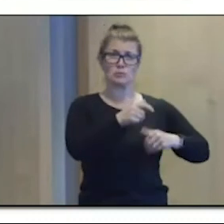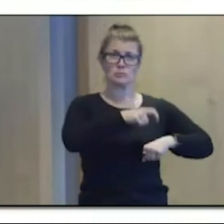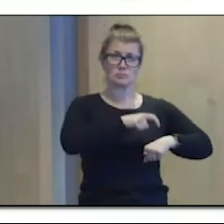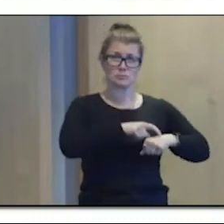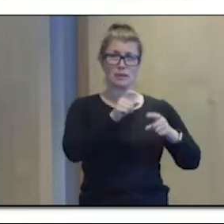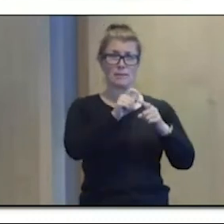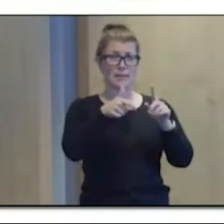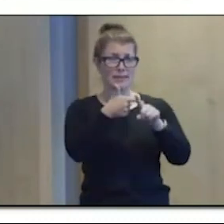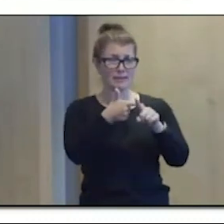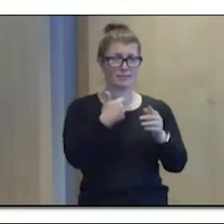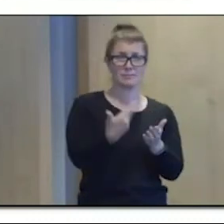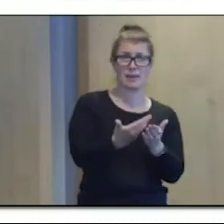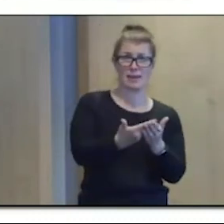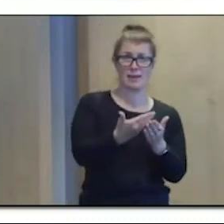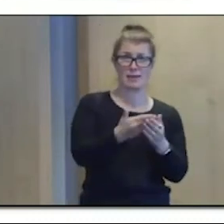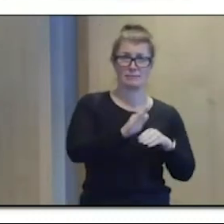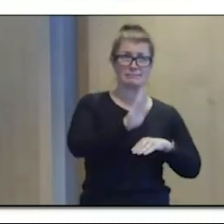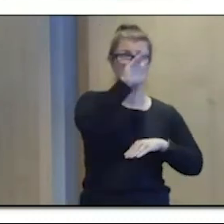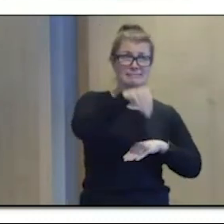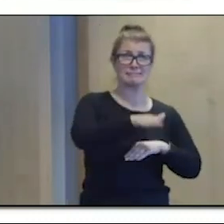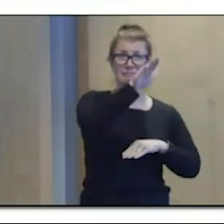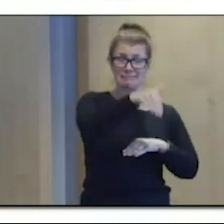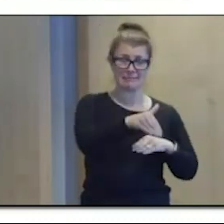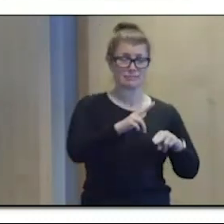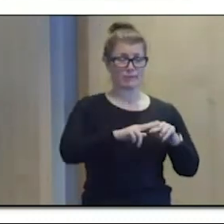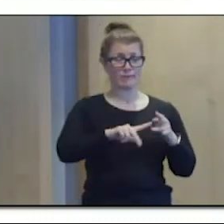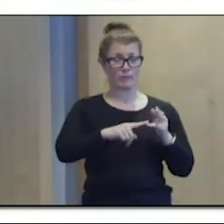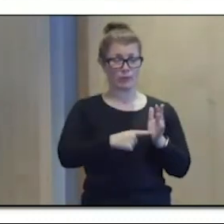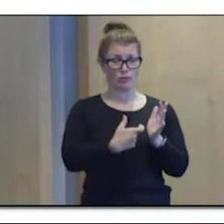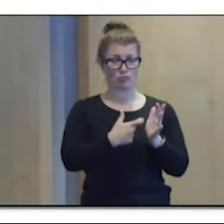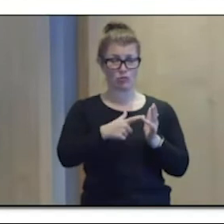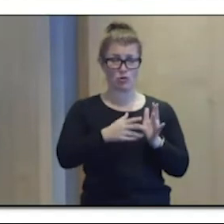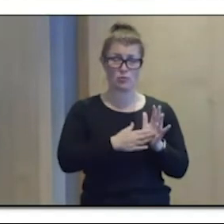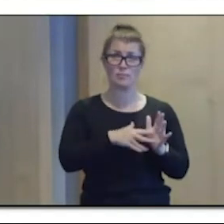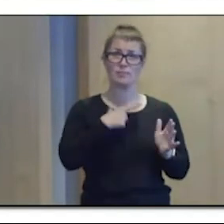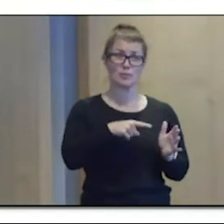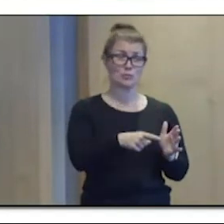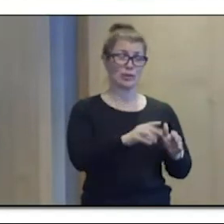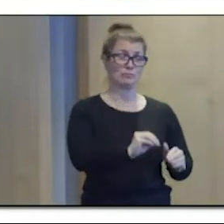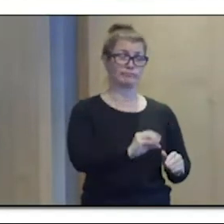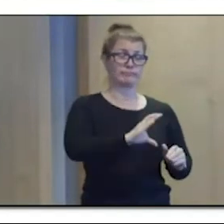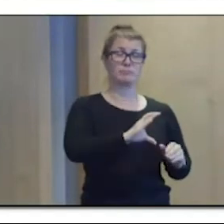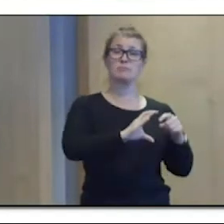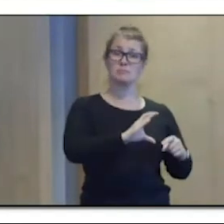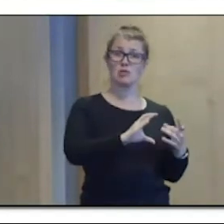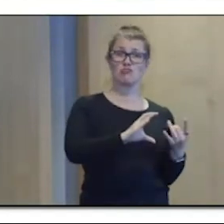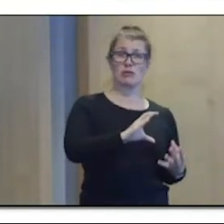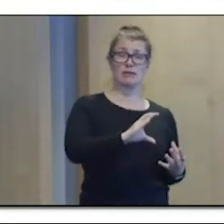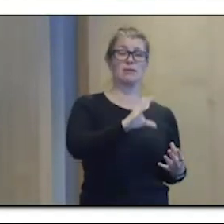it can provide foot room by when you charge it. It also can do a lot of other technical services that